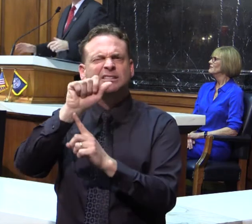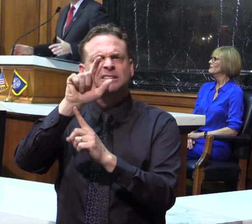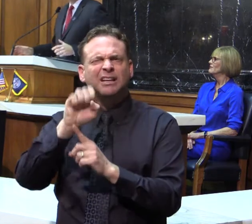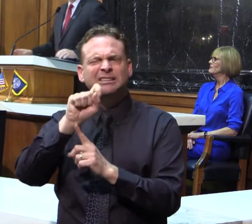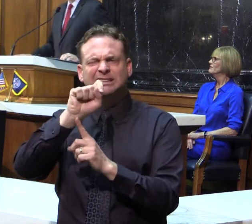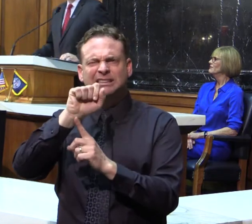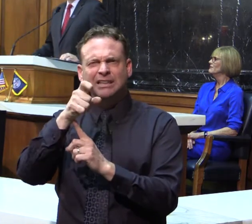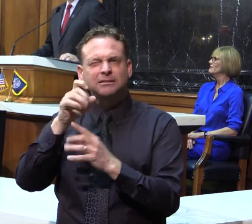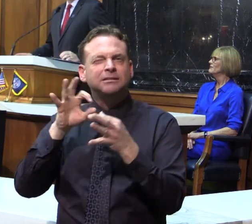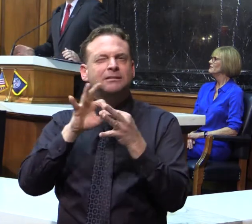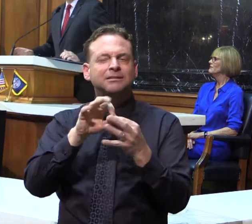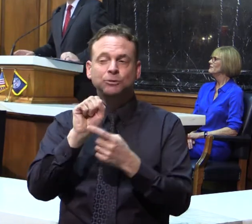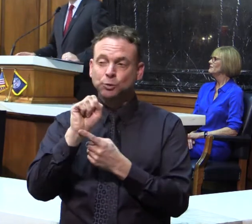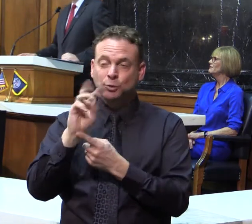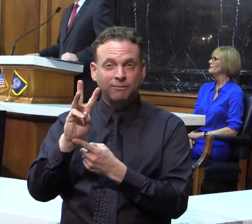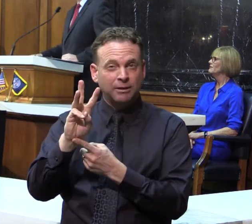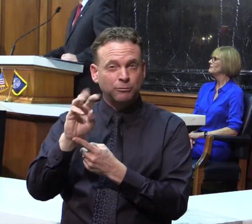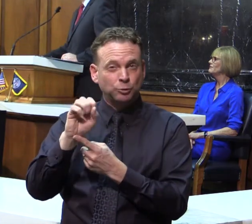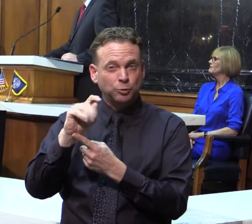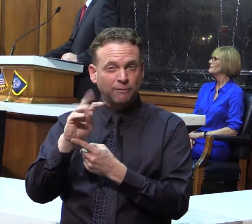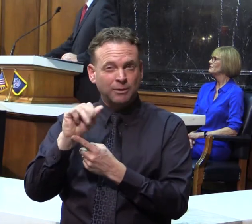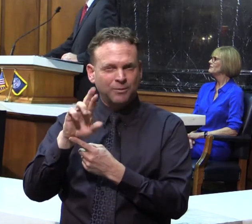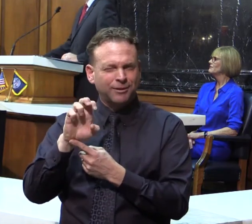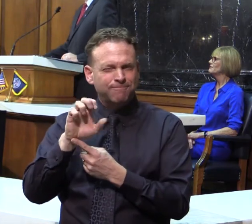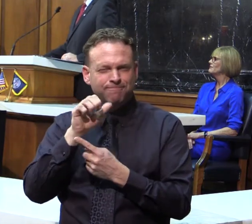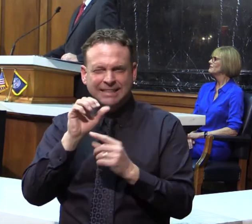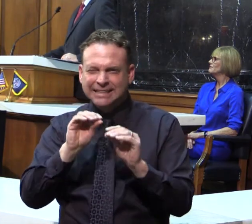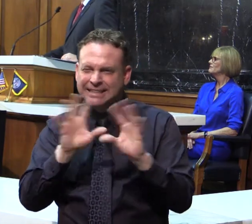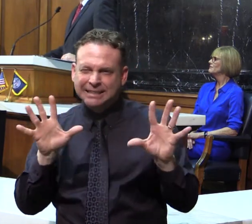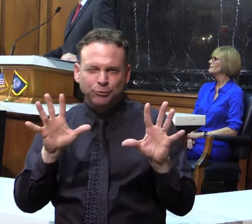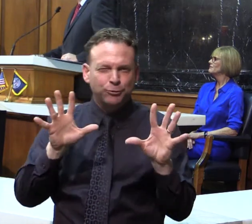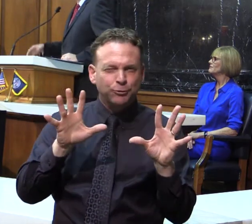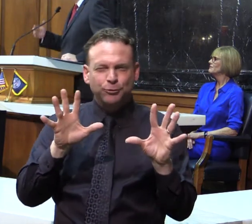to continue to recruit these dynamic companies.